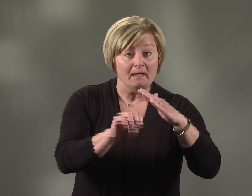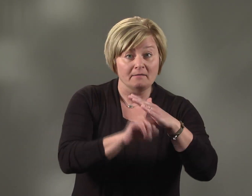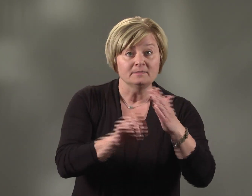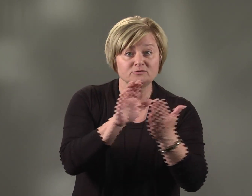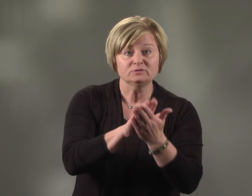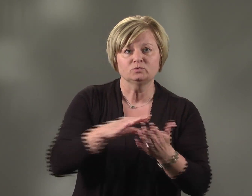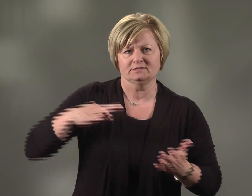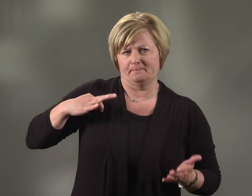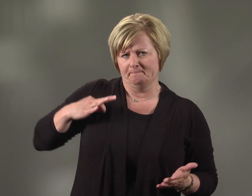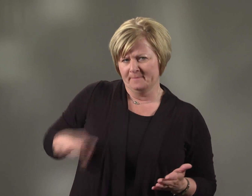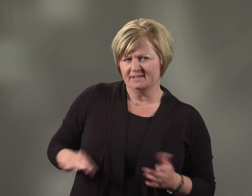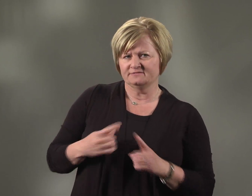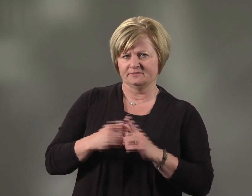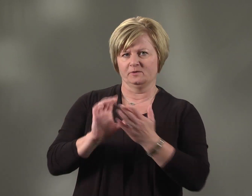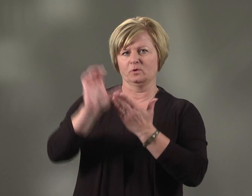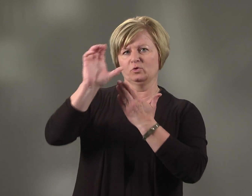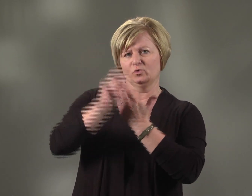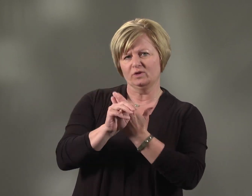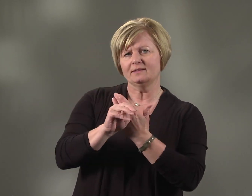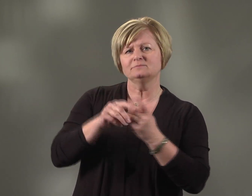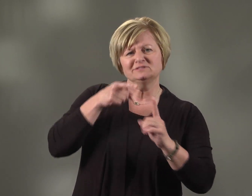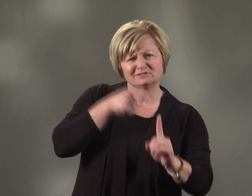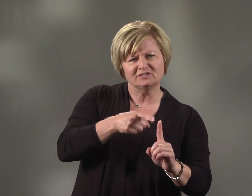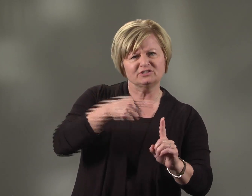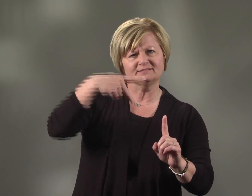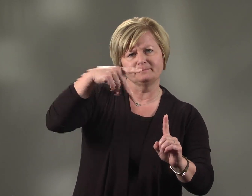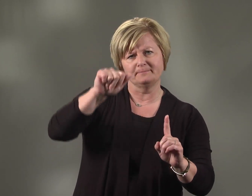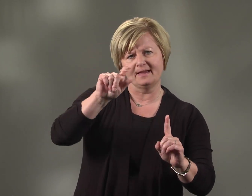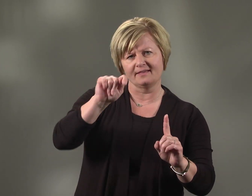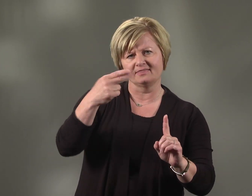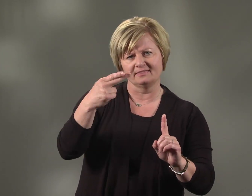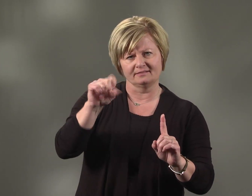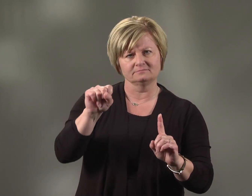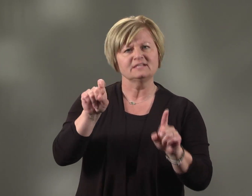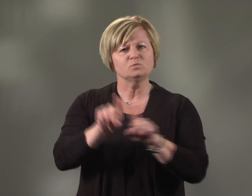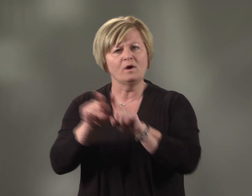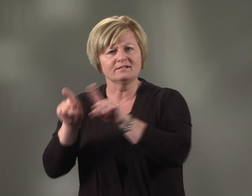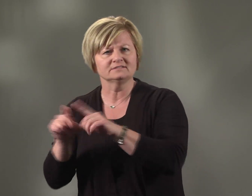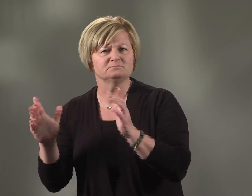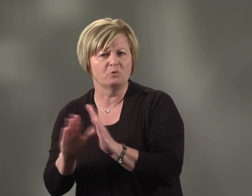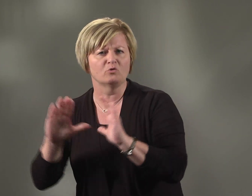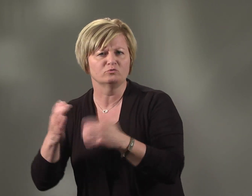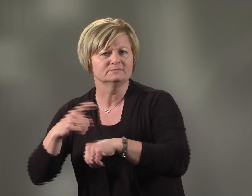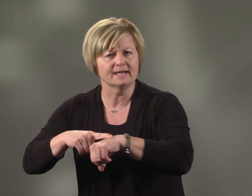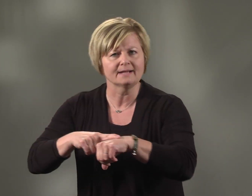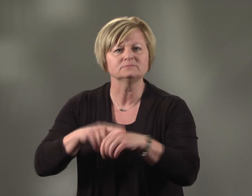Elementary students benefit from curricula such as PATHS, as well as small group times